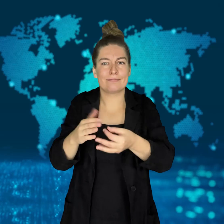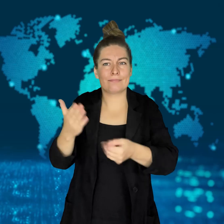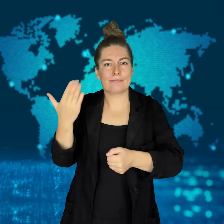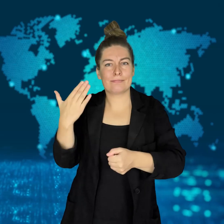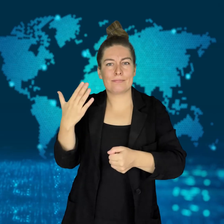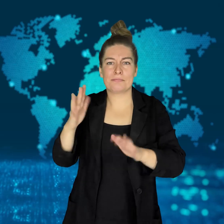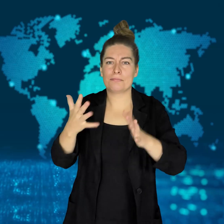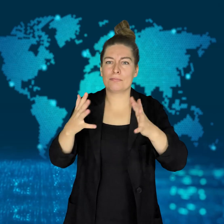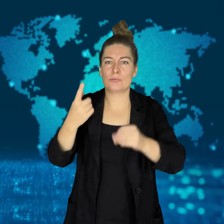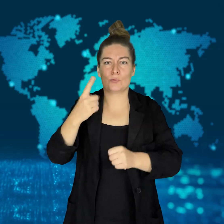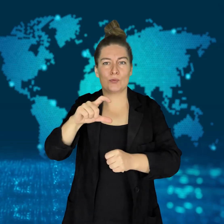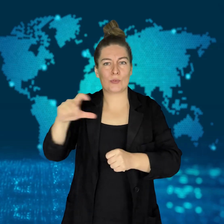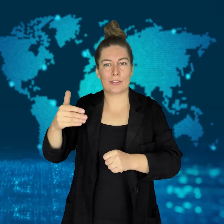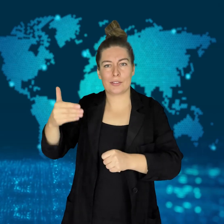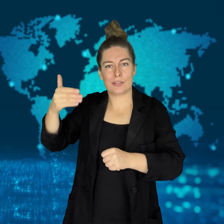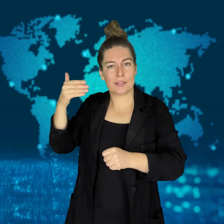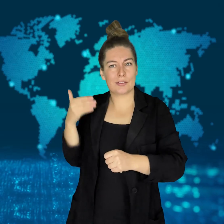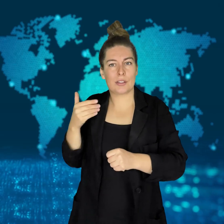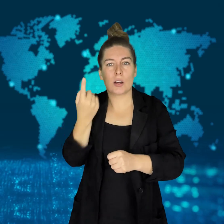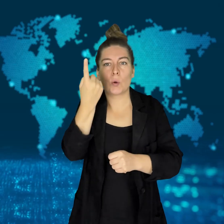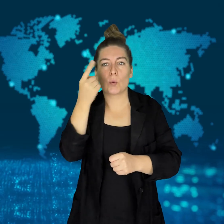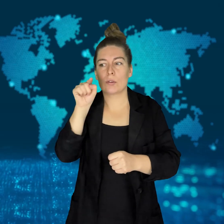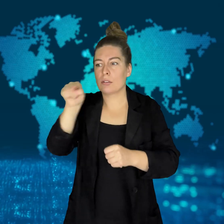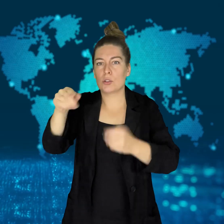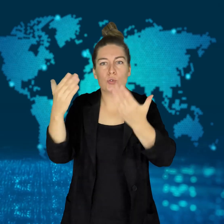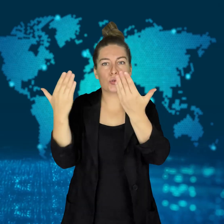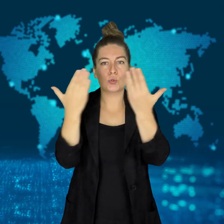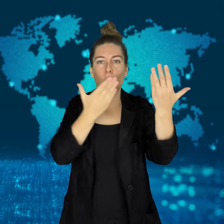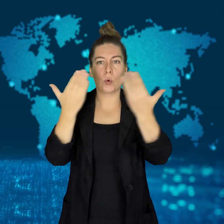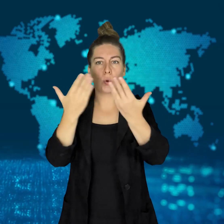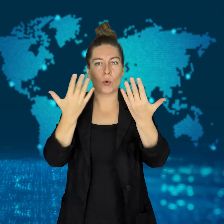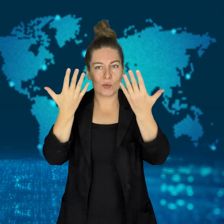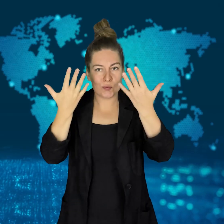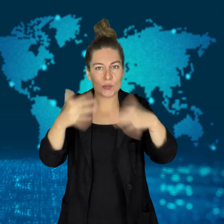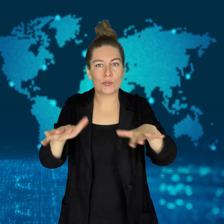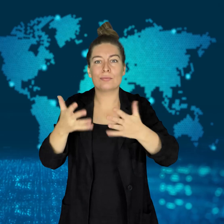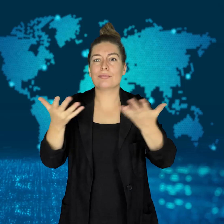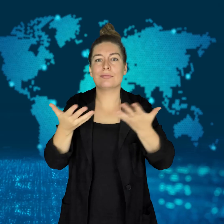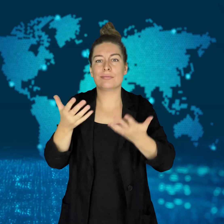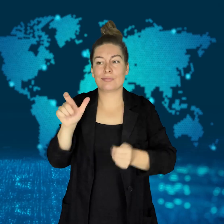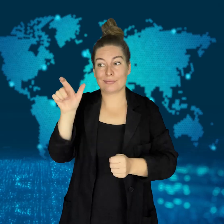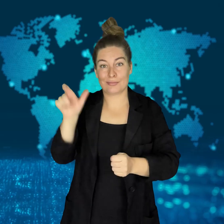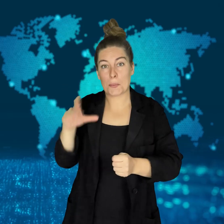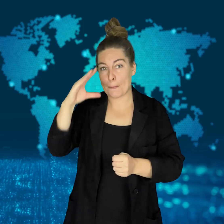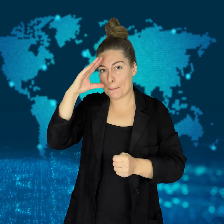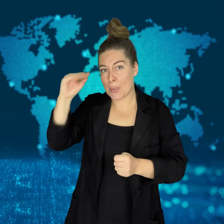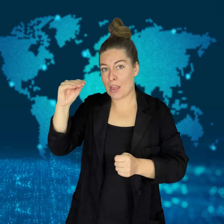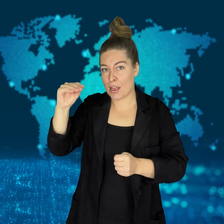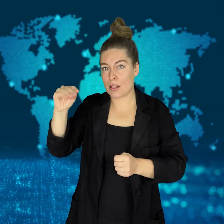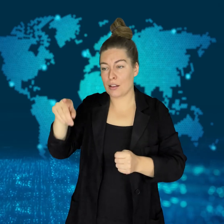Following that attack, a five-year- old was in critical condition.